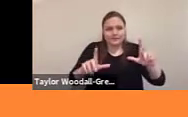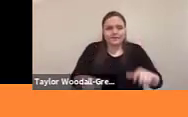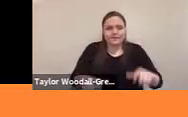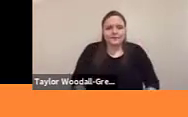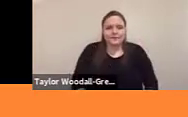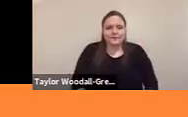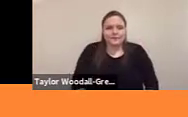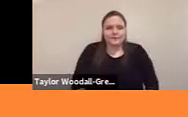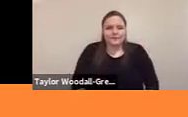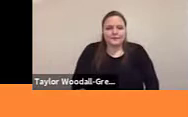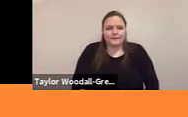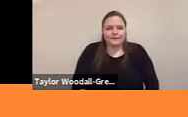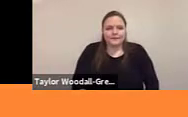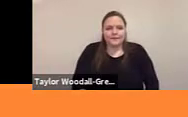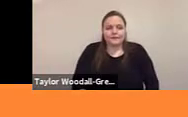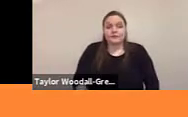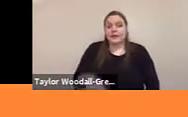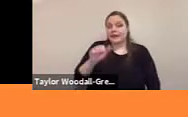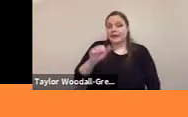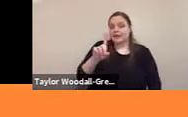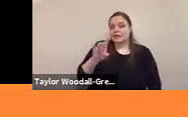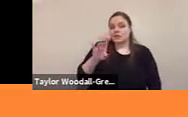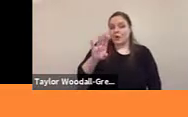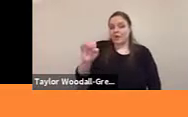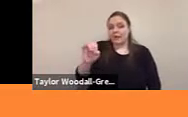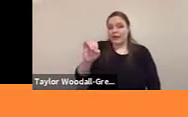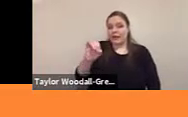In Adobe Illustrator, you can go to view and then proof set up and then